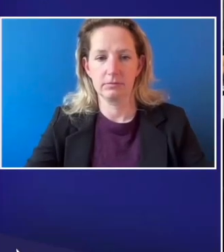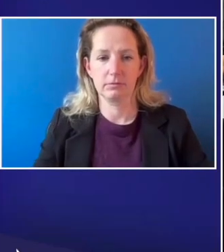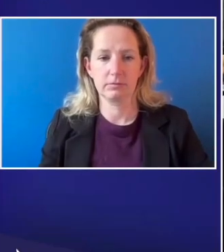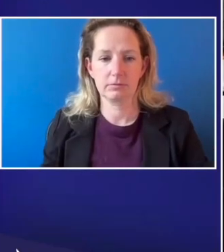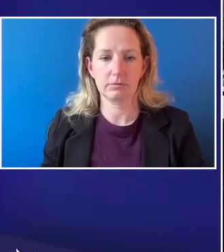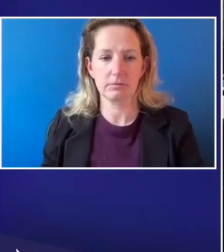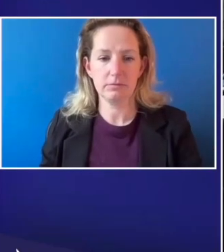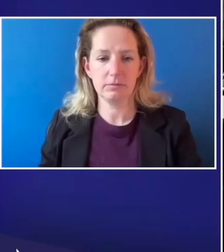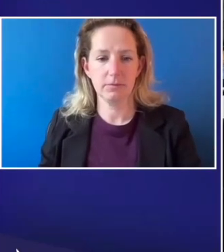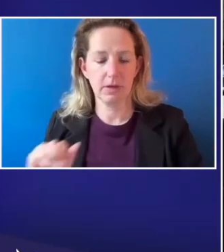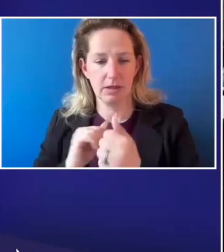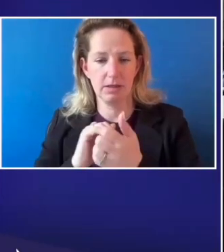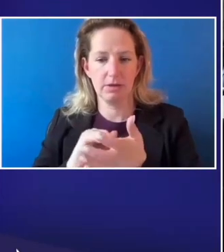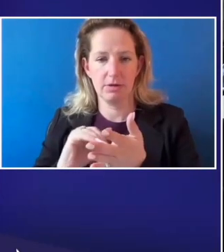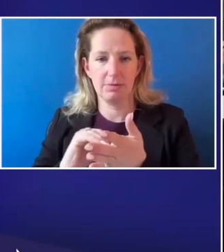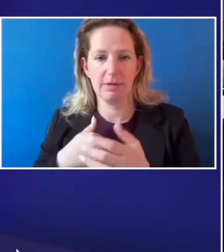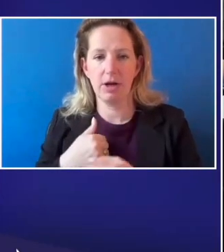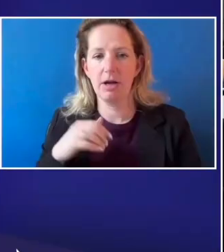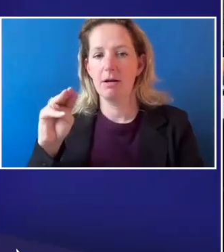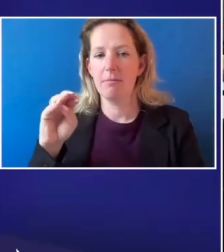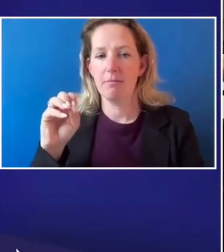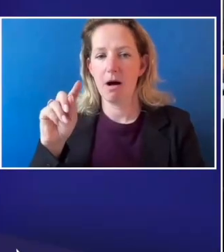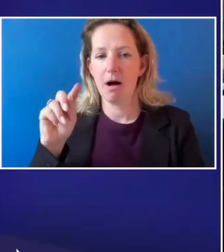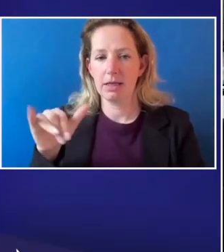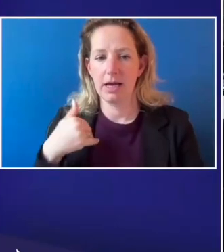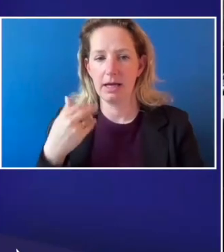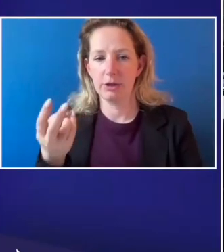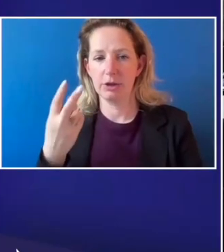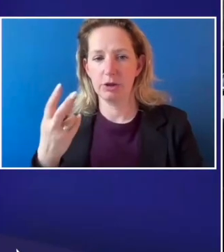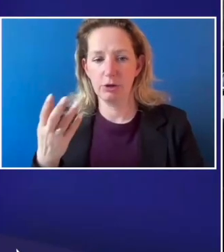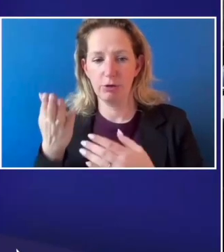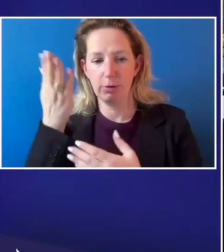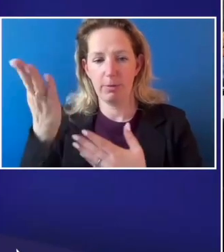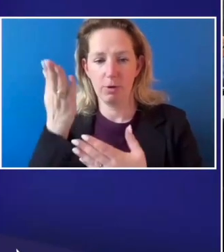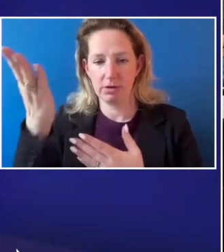Sorry, Money had 2 proposals. Um, one with program length.